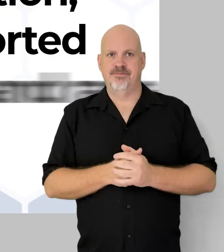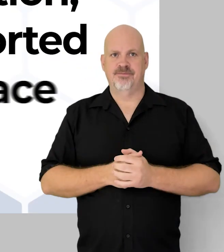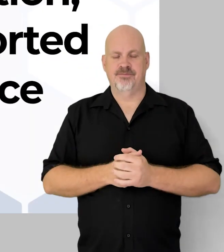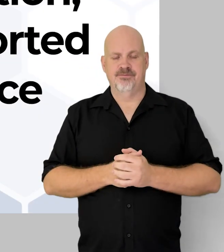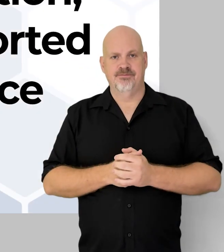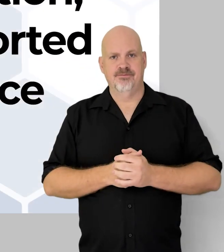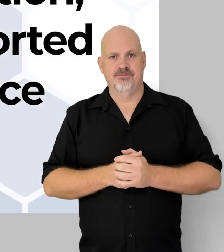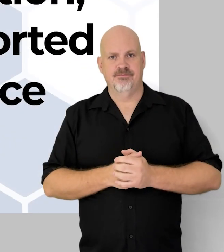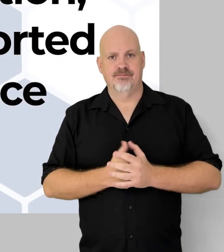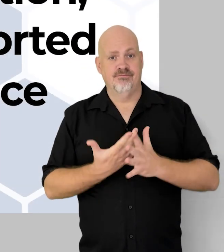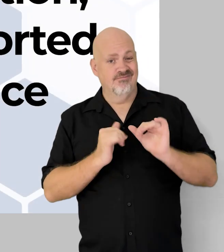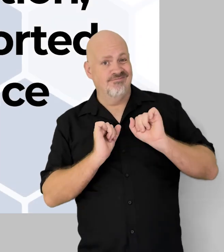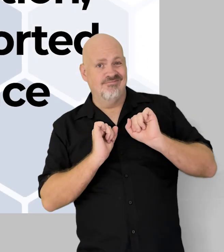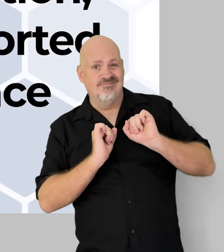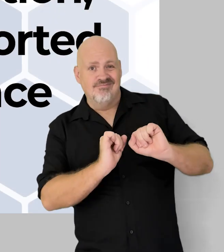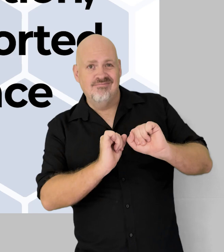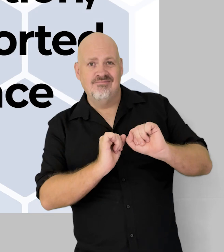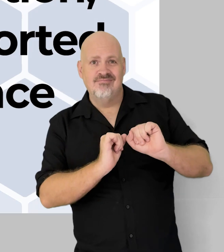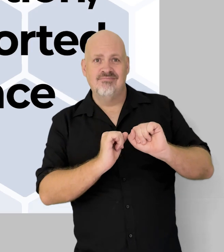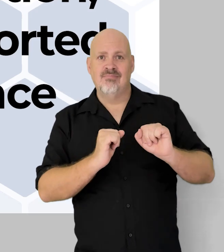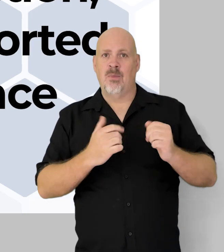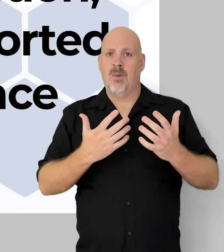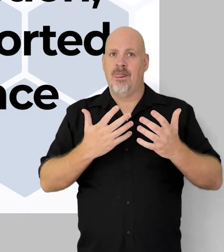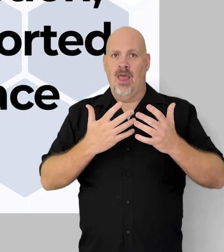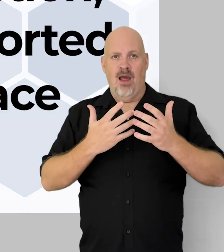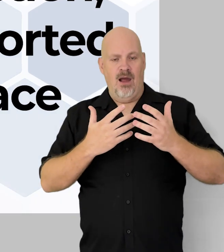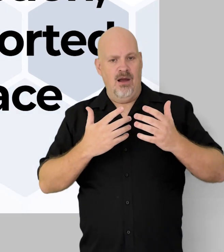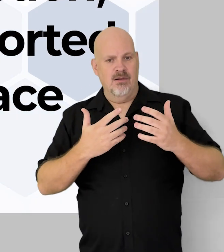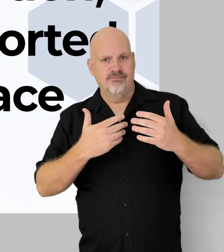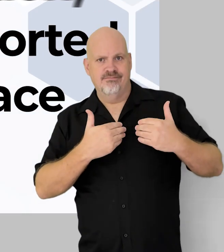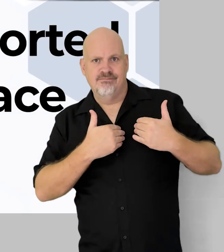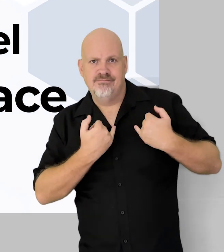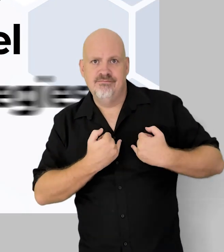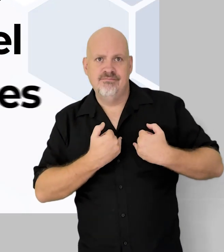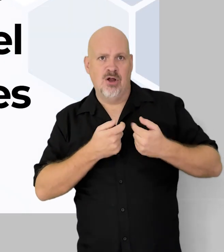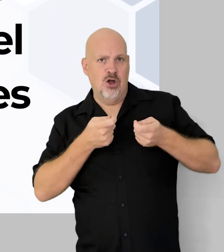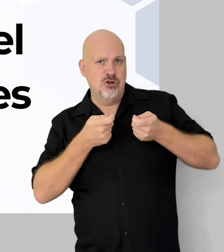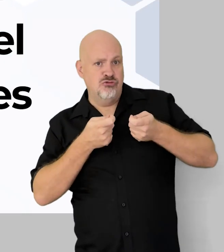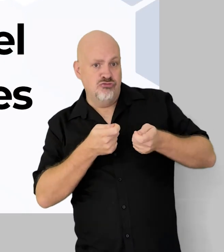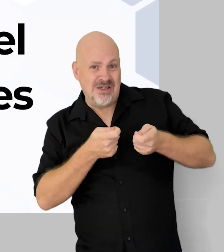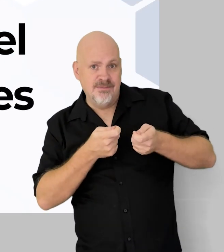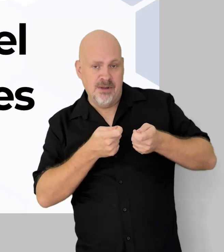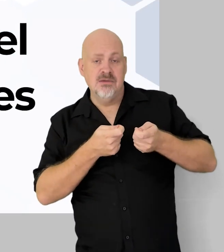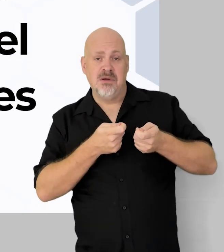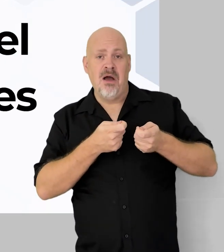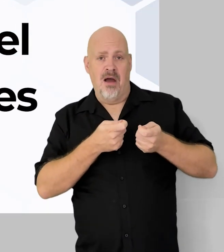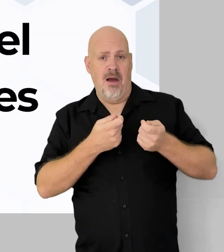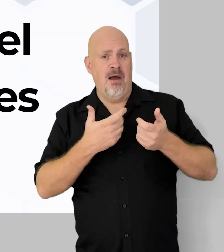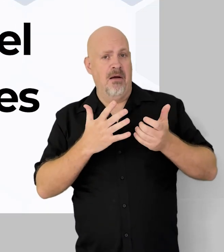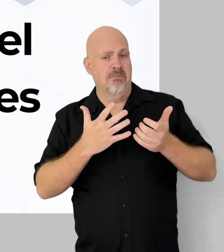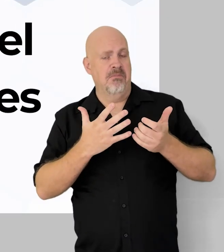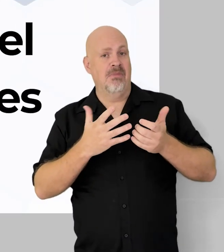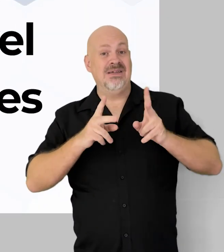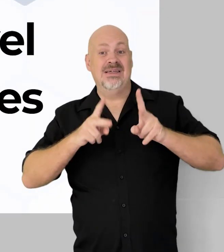data collection, including self-reported ethnicity and race, individual- and population-level health